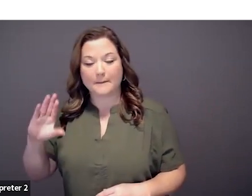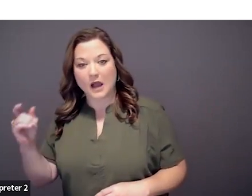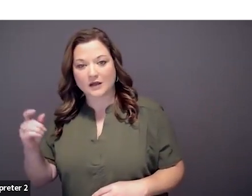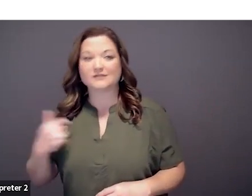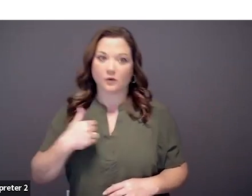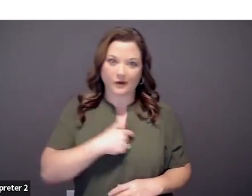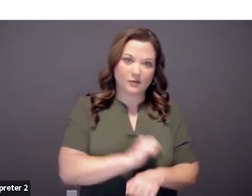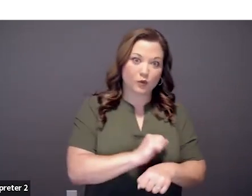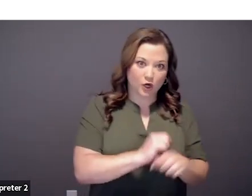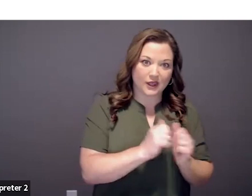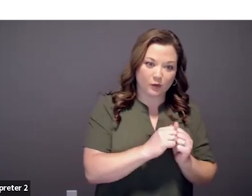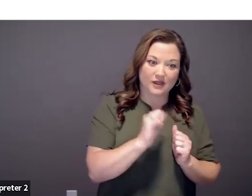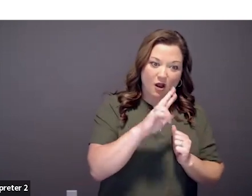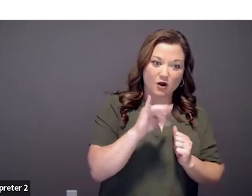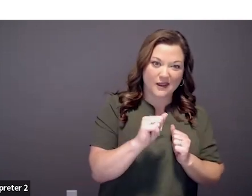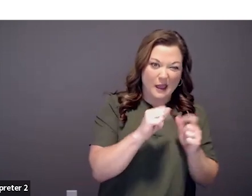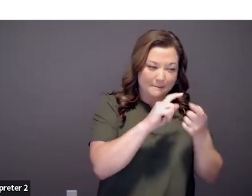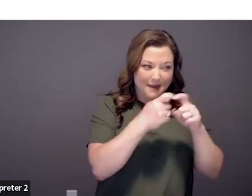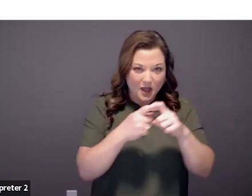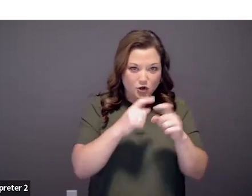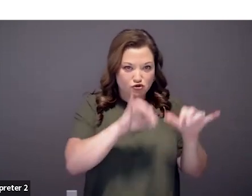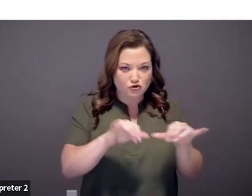and working to make it screen reader accessible.